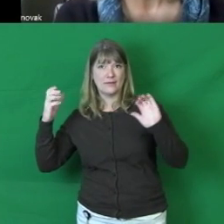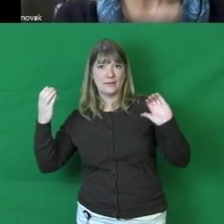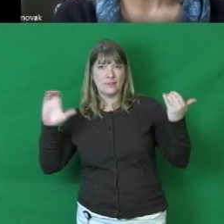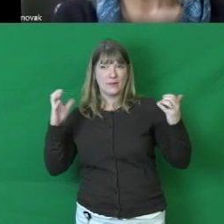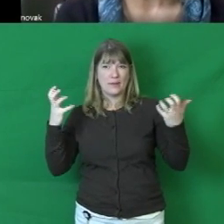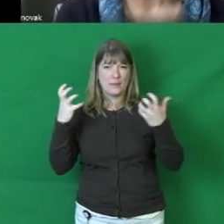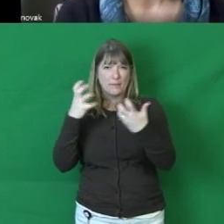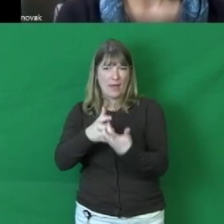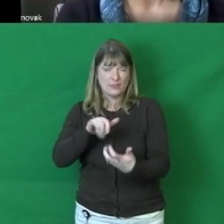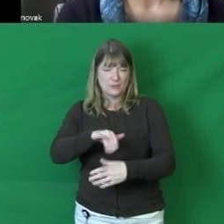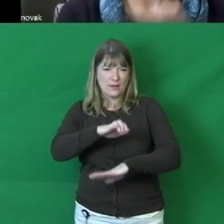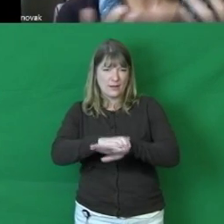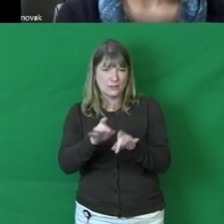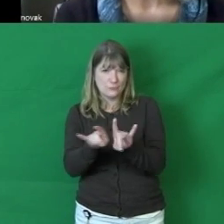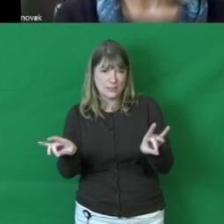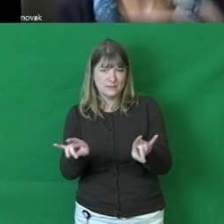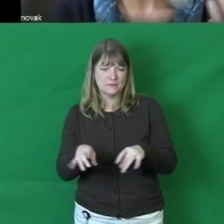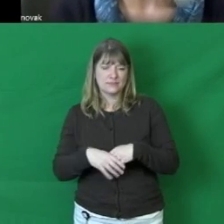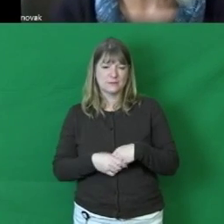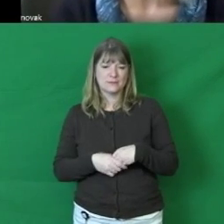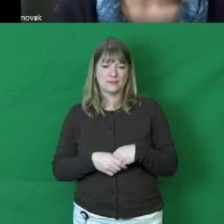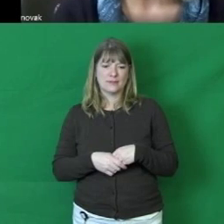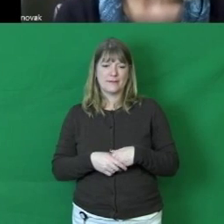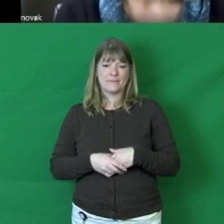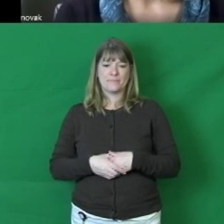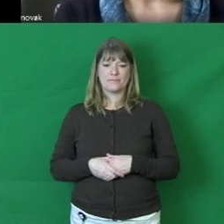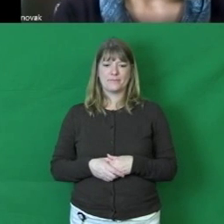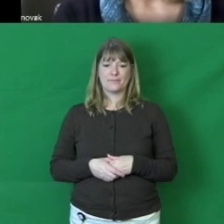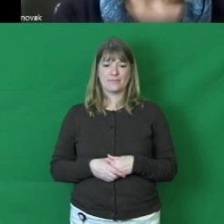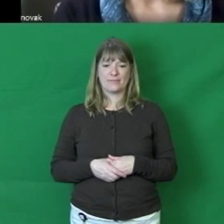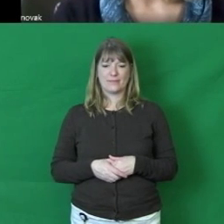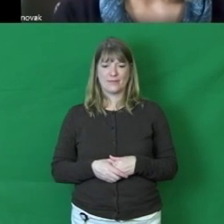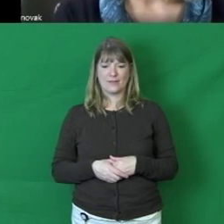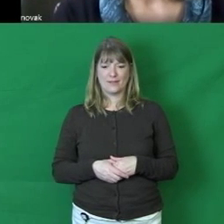with this English phrase or this poetry?